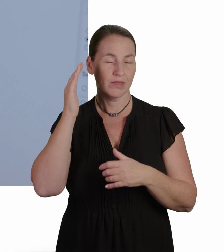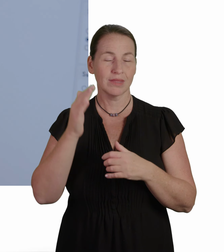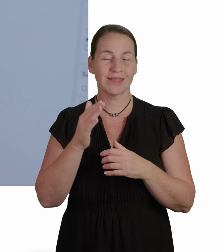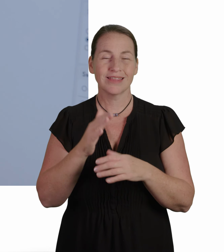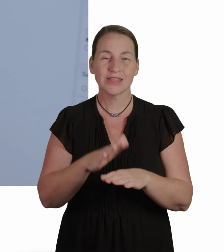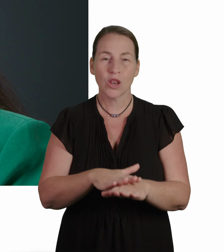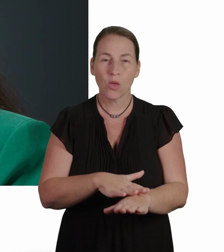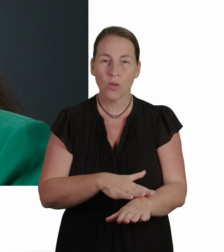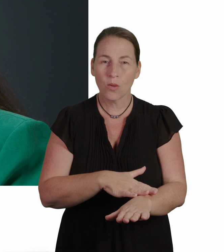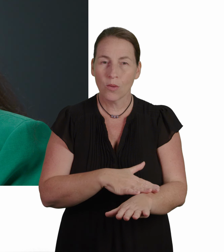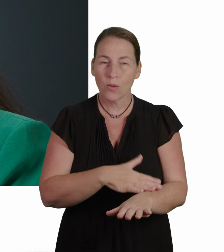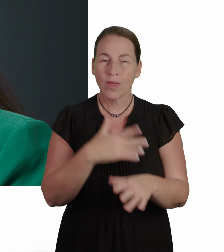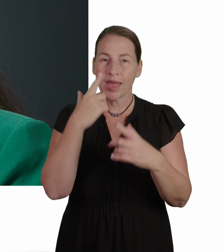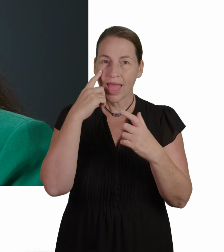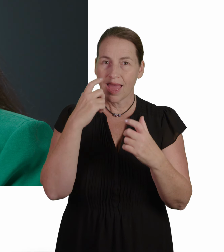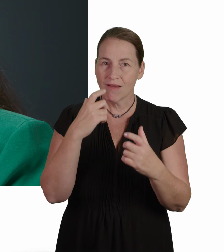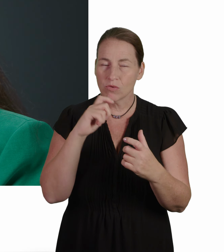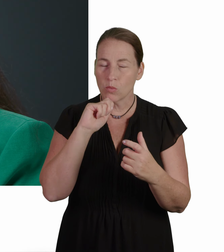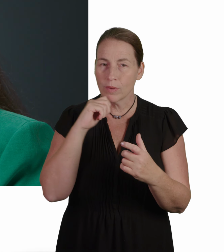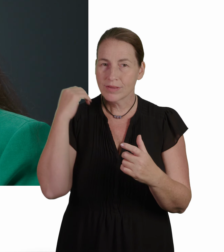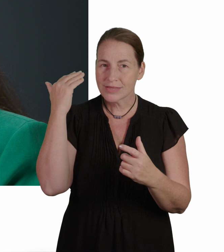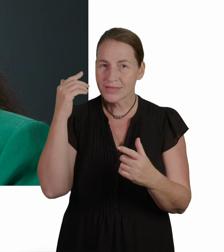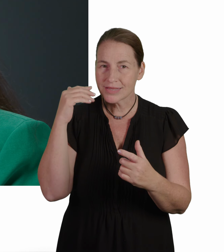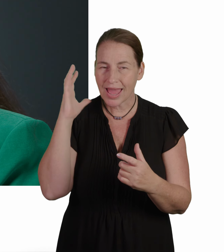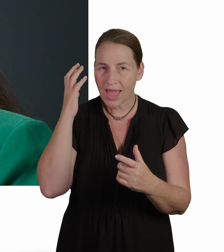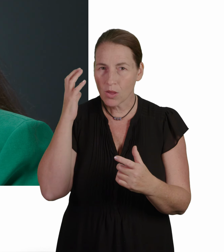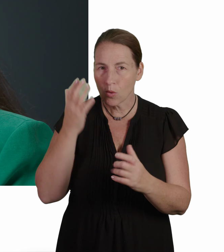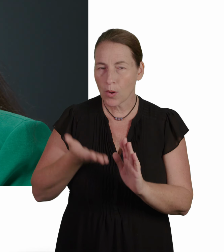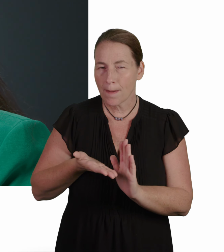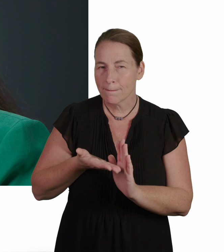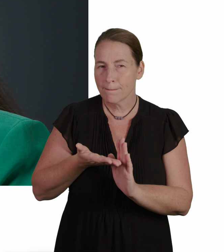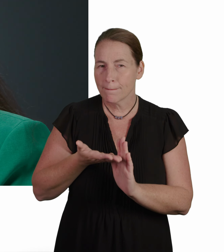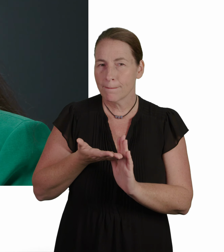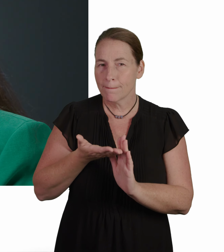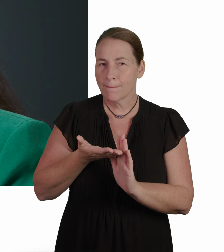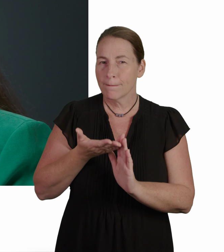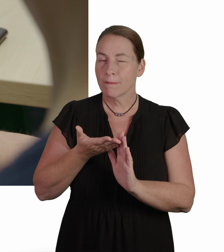and carefully we will gradually turn up the sound until you can just about hear